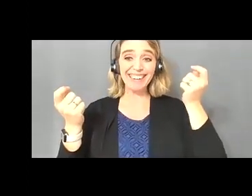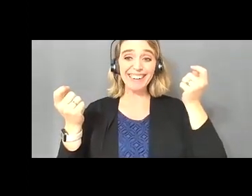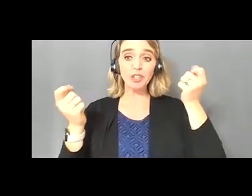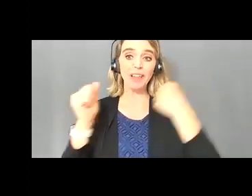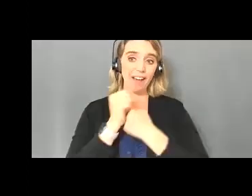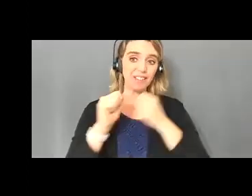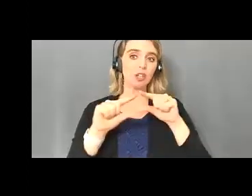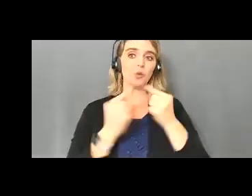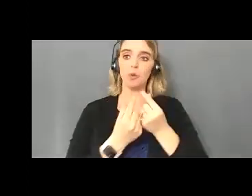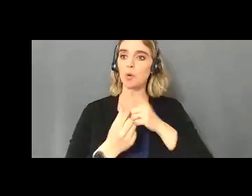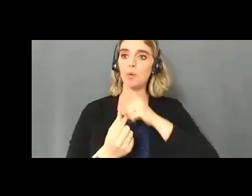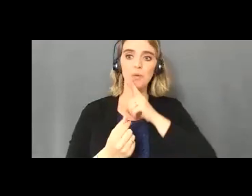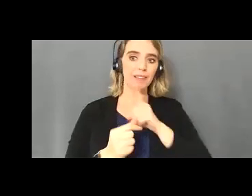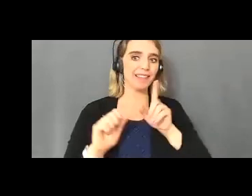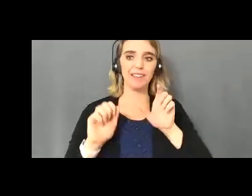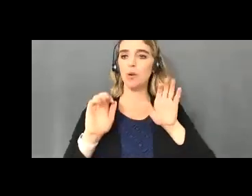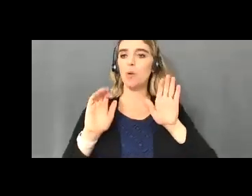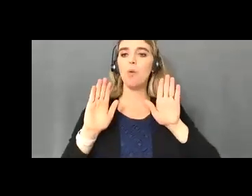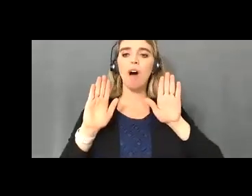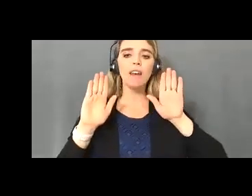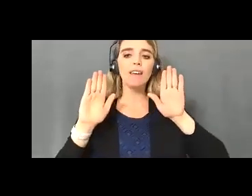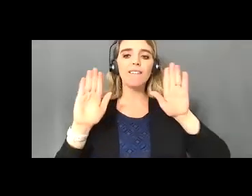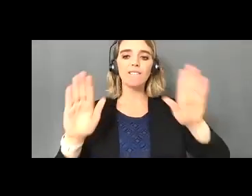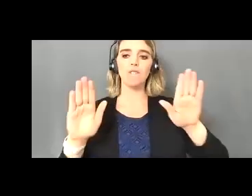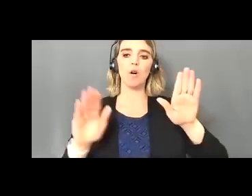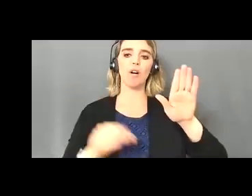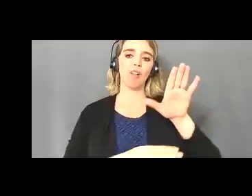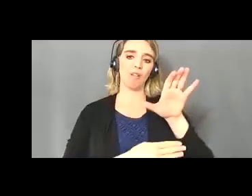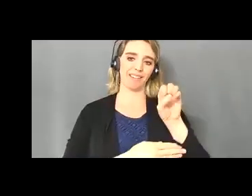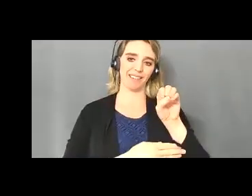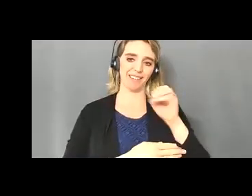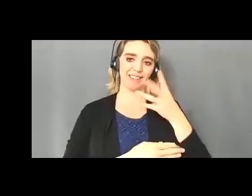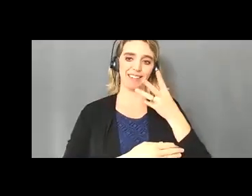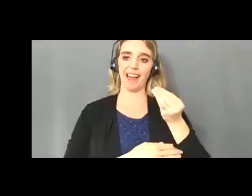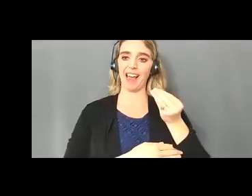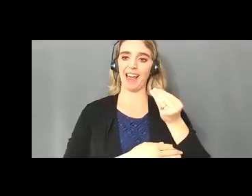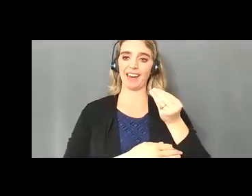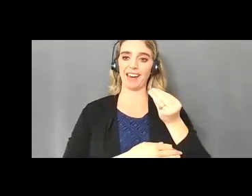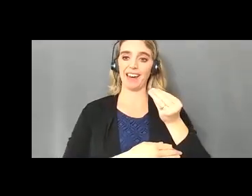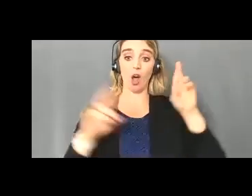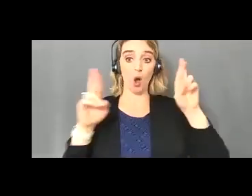It's really a wonderful organization and I hope you all stay safe.